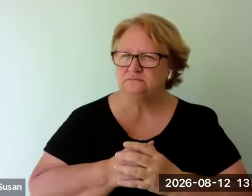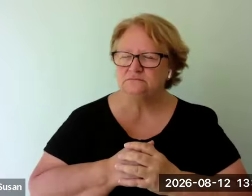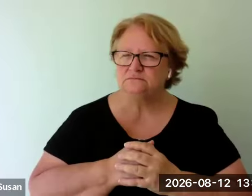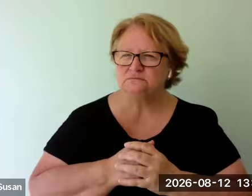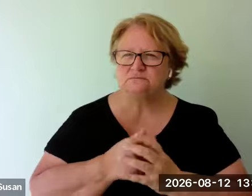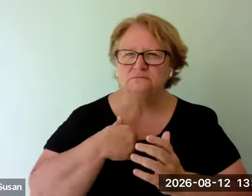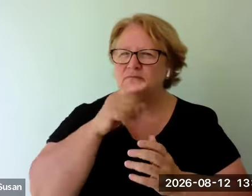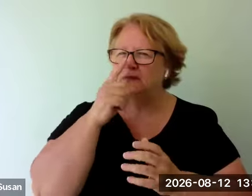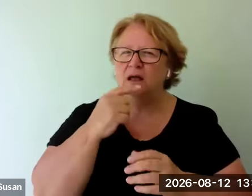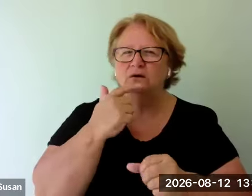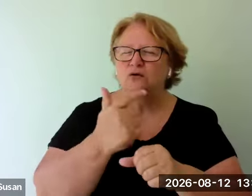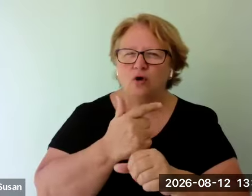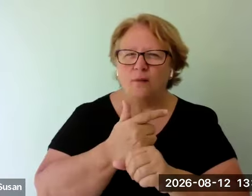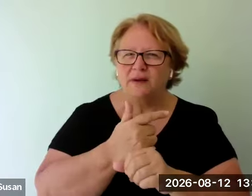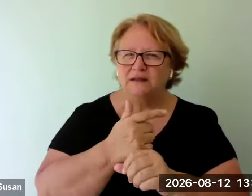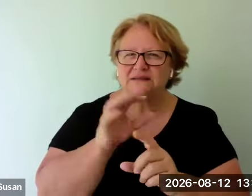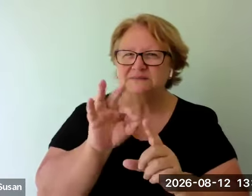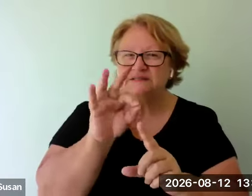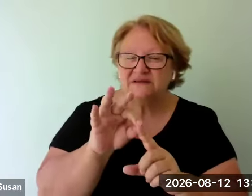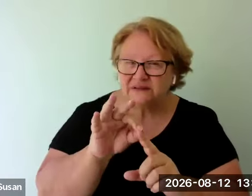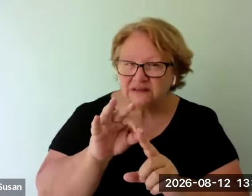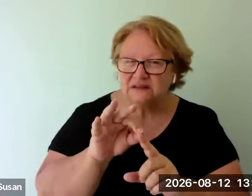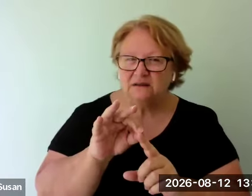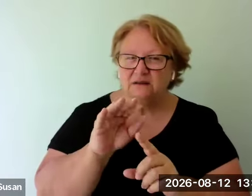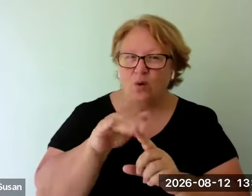benefit the Australian context to benefit Australian research